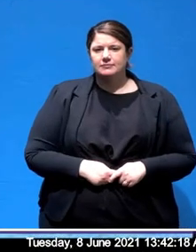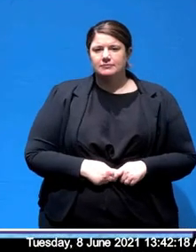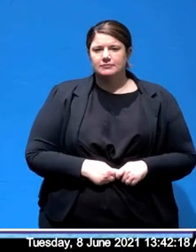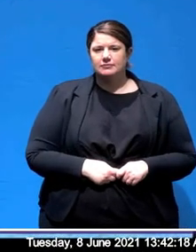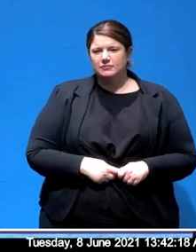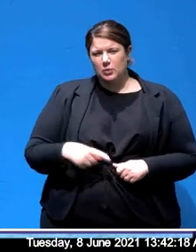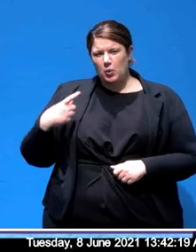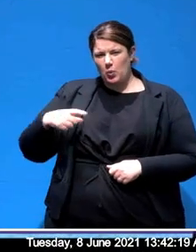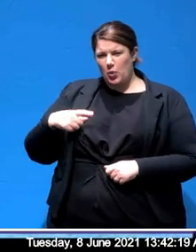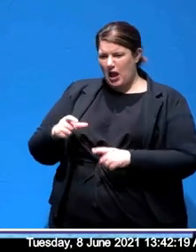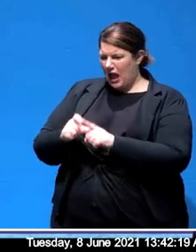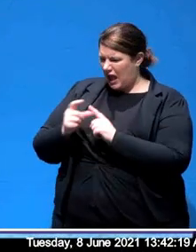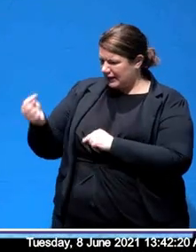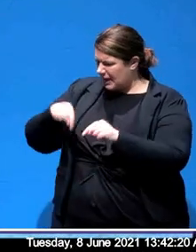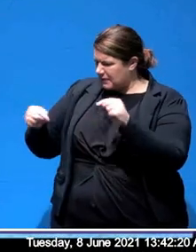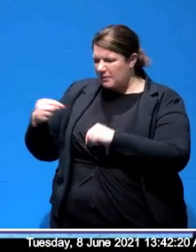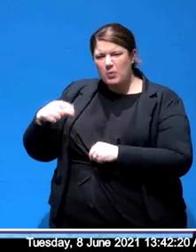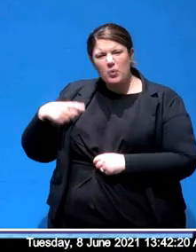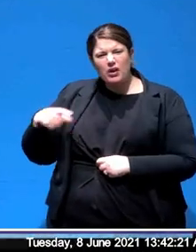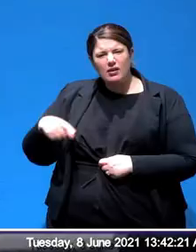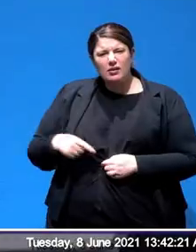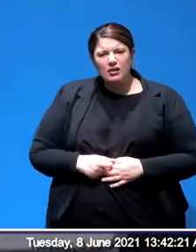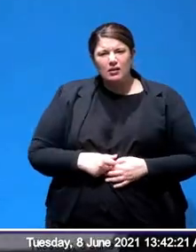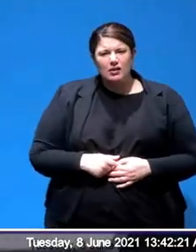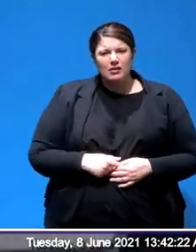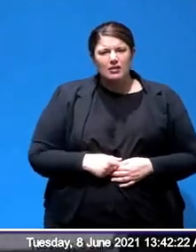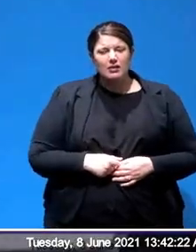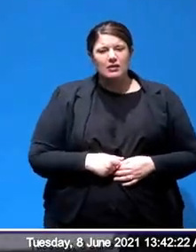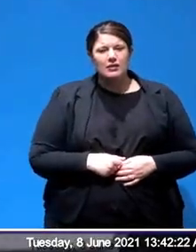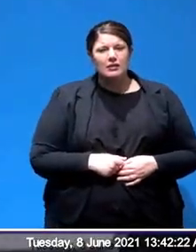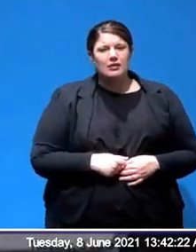a hard site to have people attend meetings? Because of the roster.